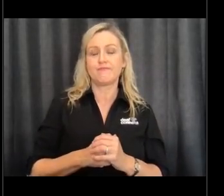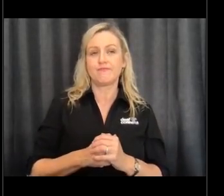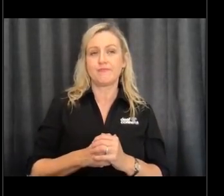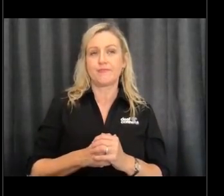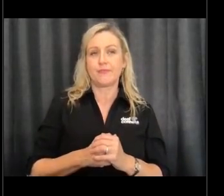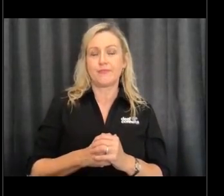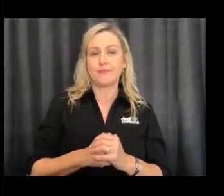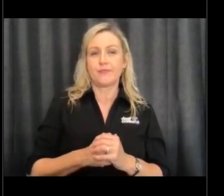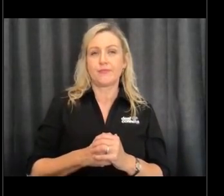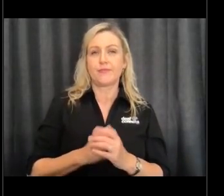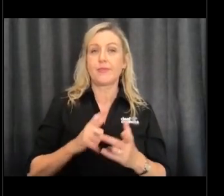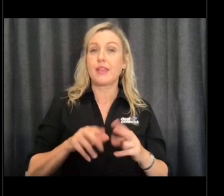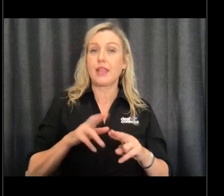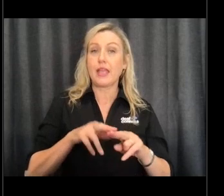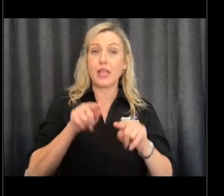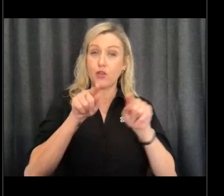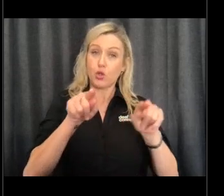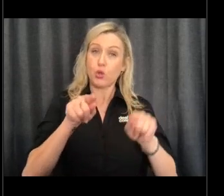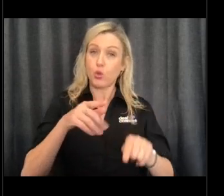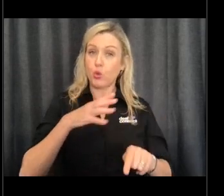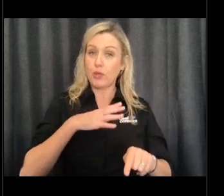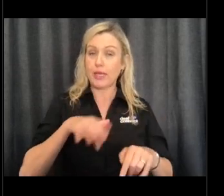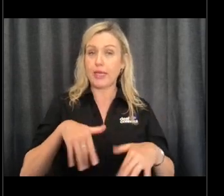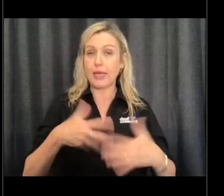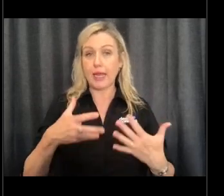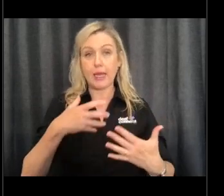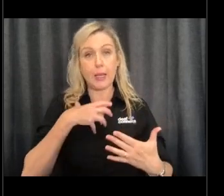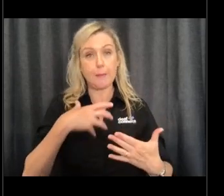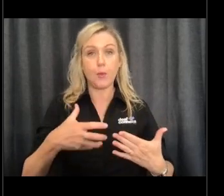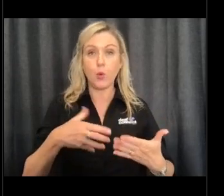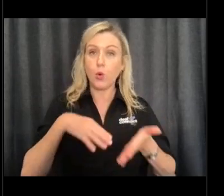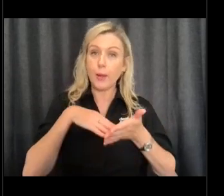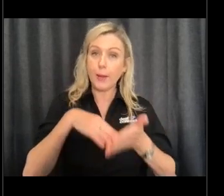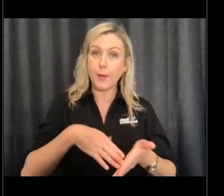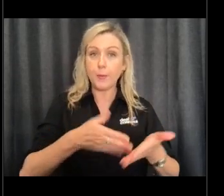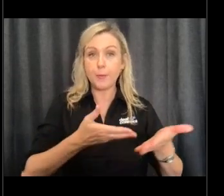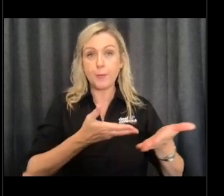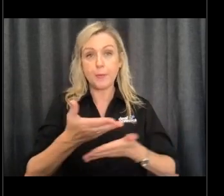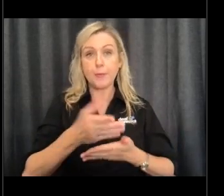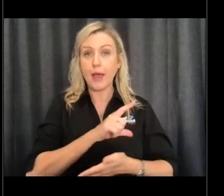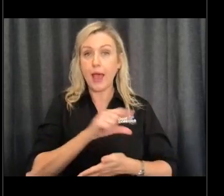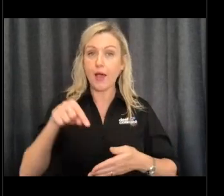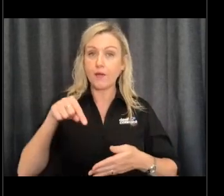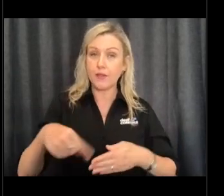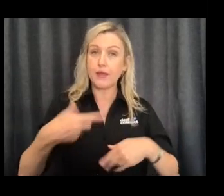If you need any further conversations after this webinar then please do get in touch with